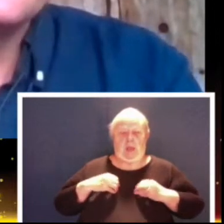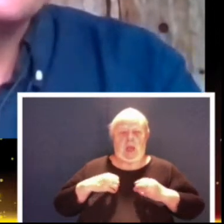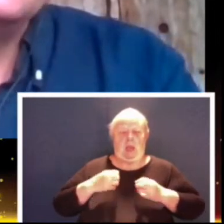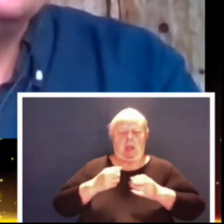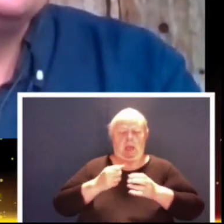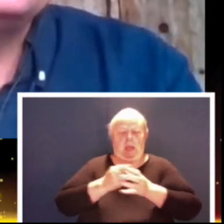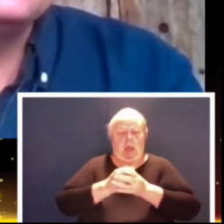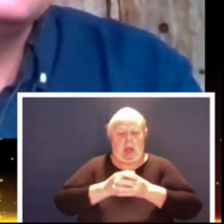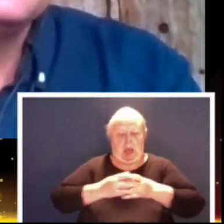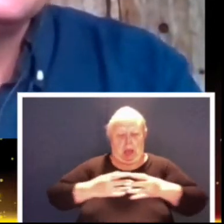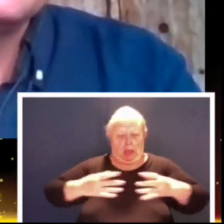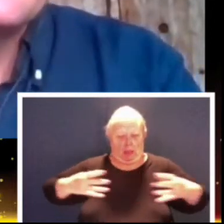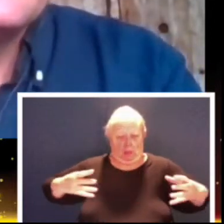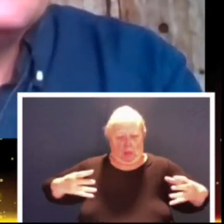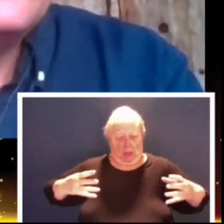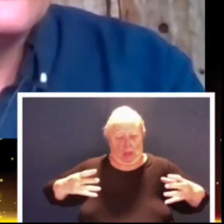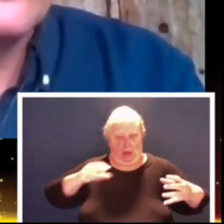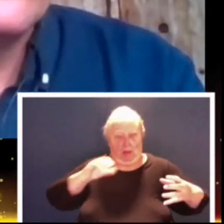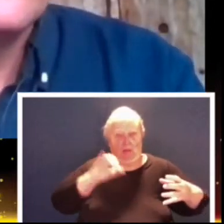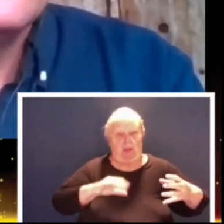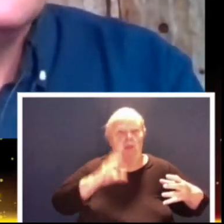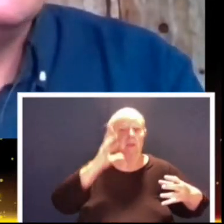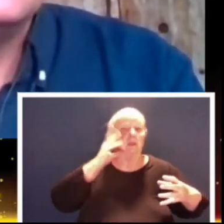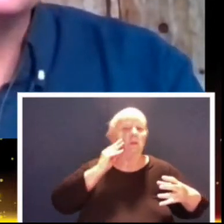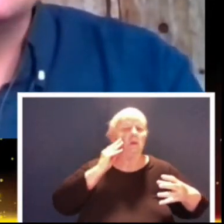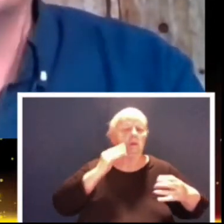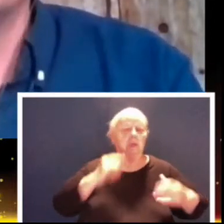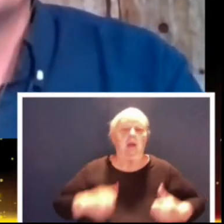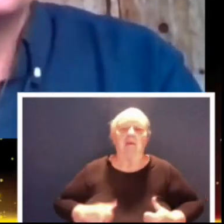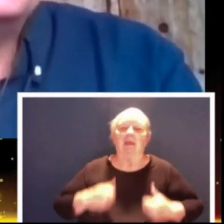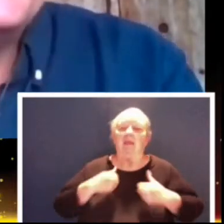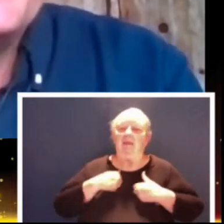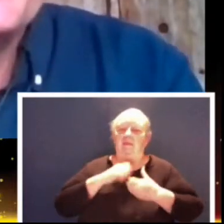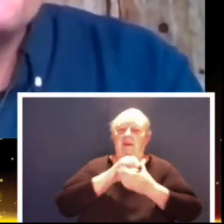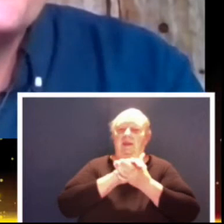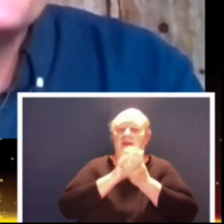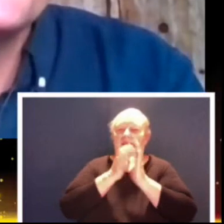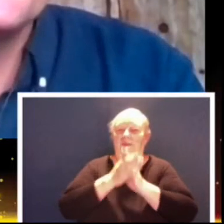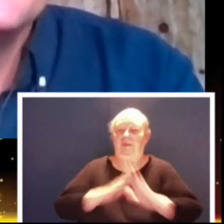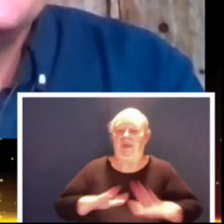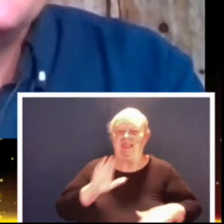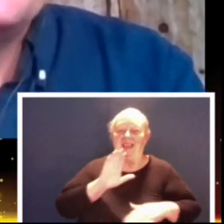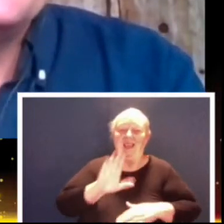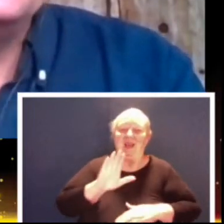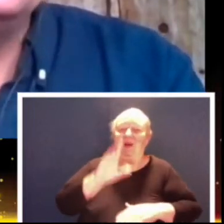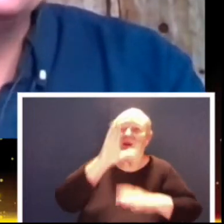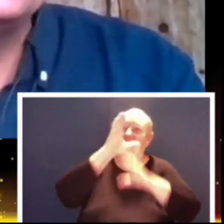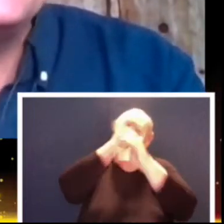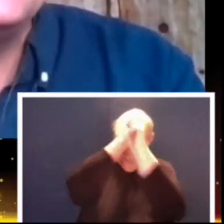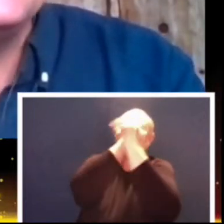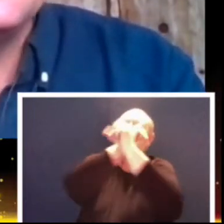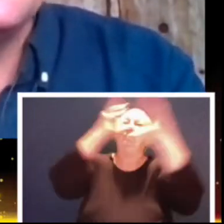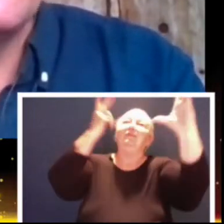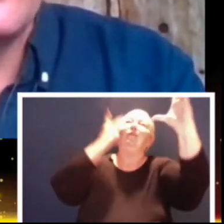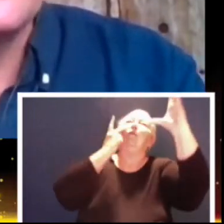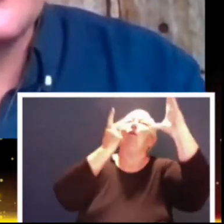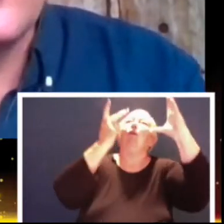Do you feel like in your envision-ment or in your future, can you see an ongoing,